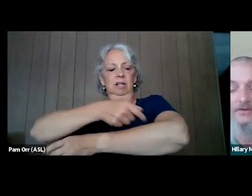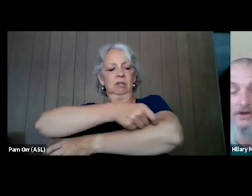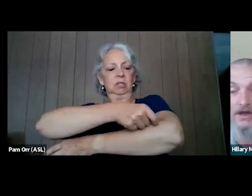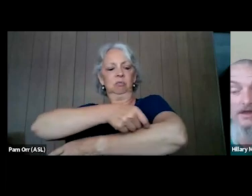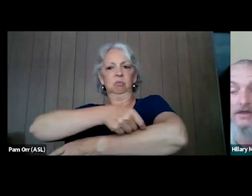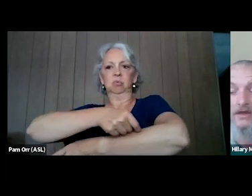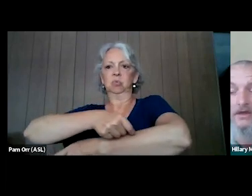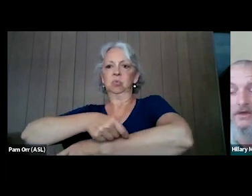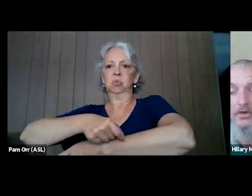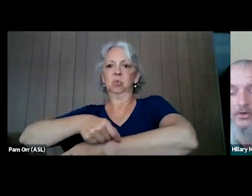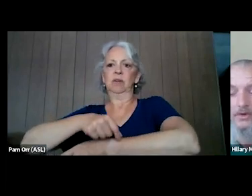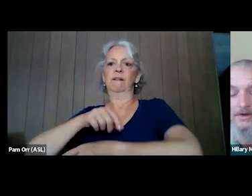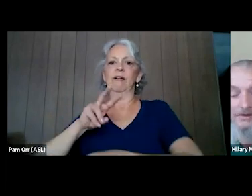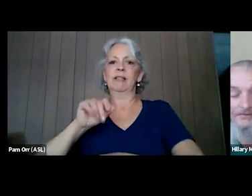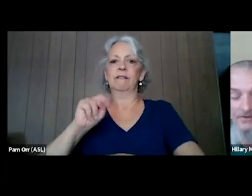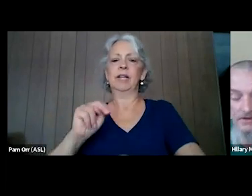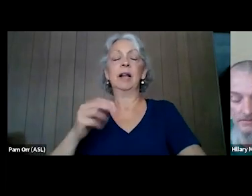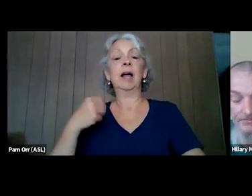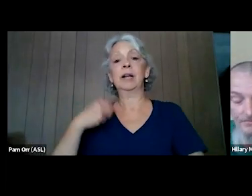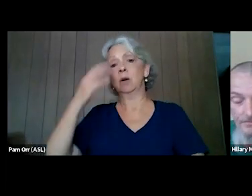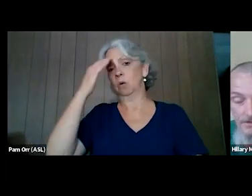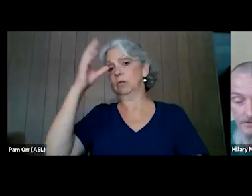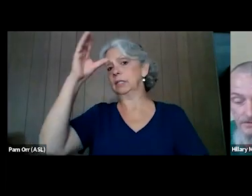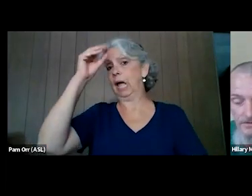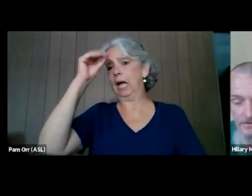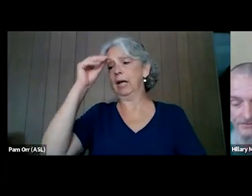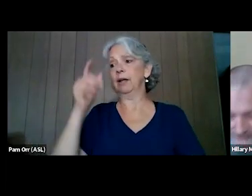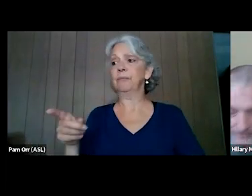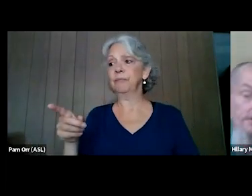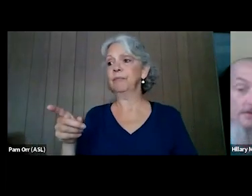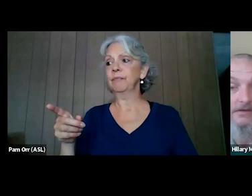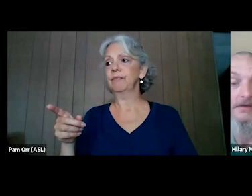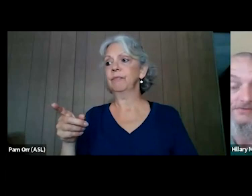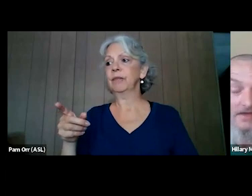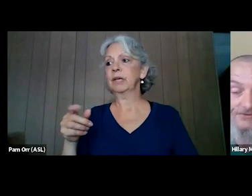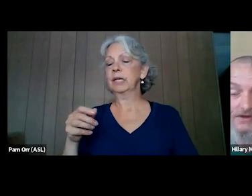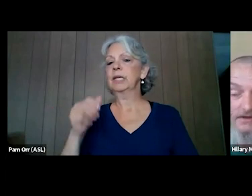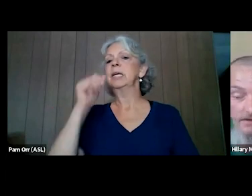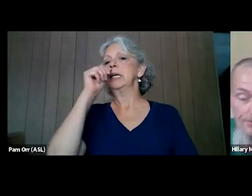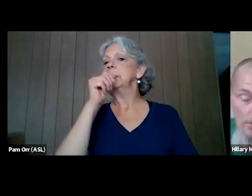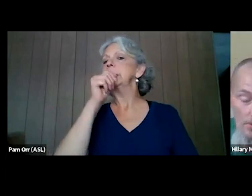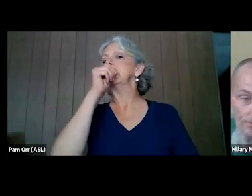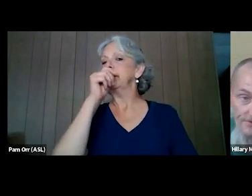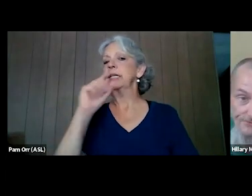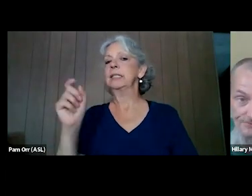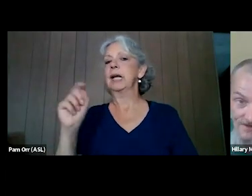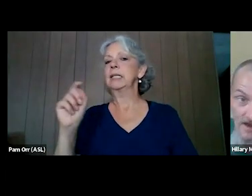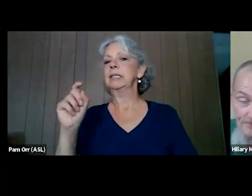I know a guy who was sniffing xylazine, and it put a hole next to his eye.